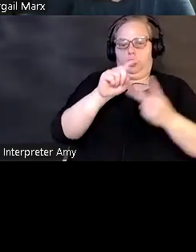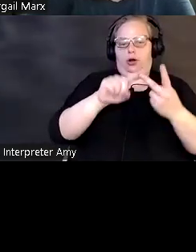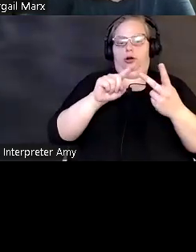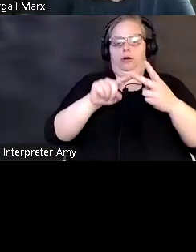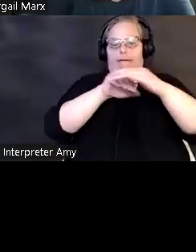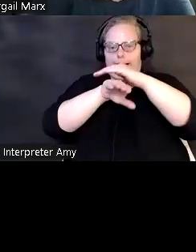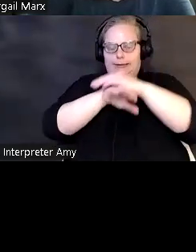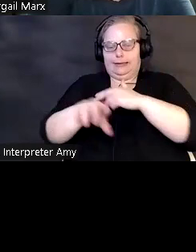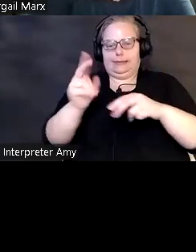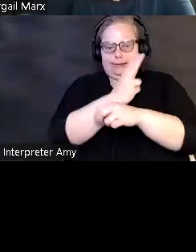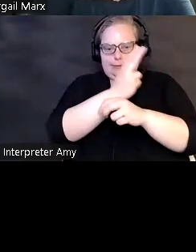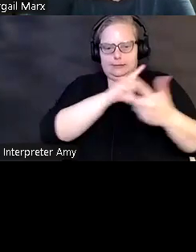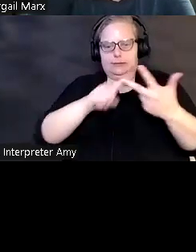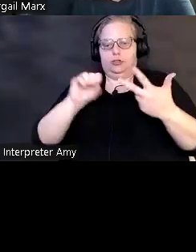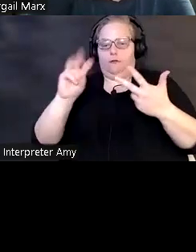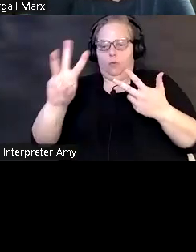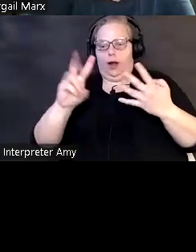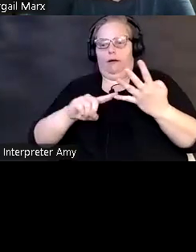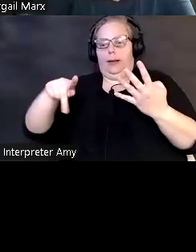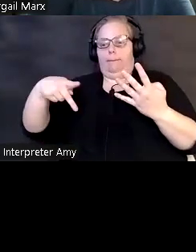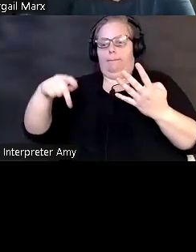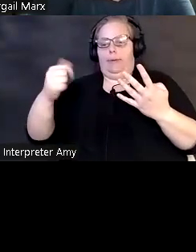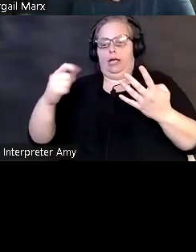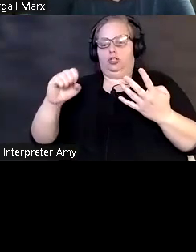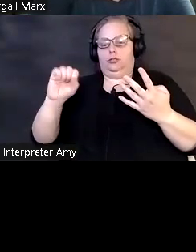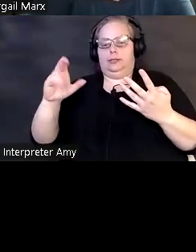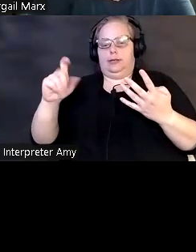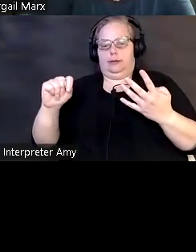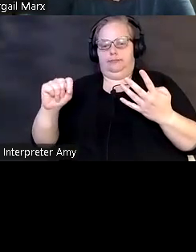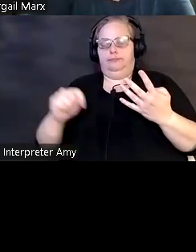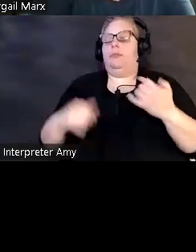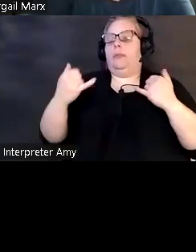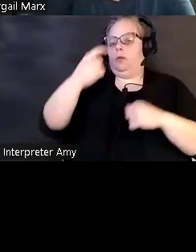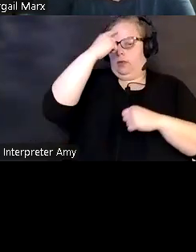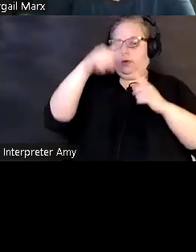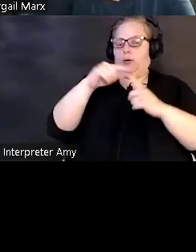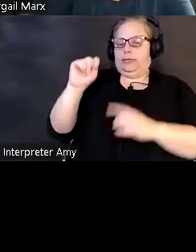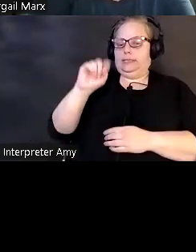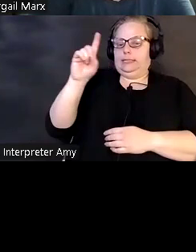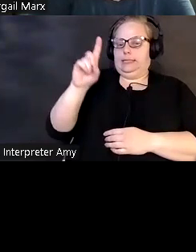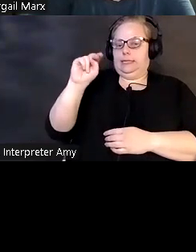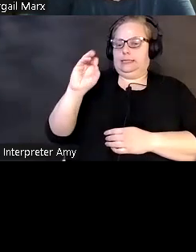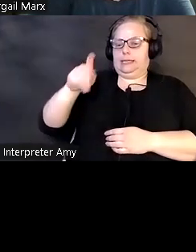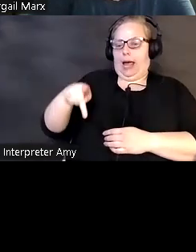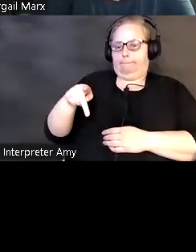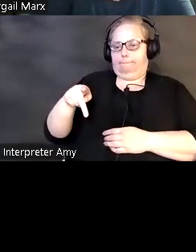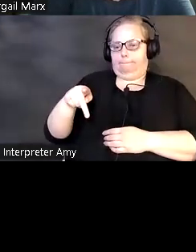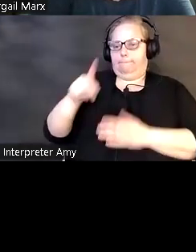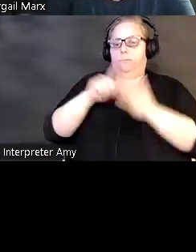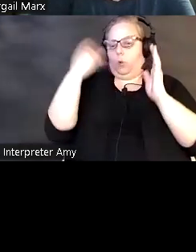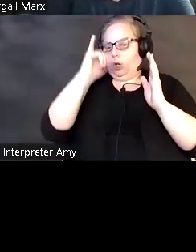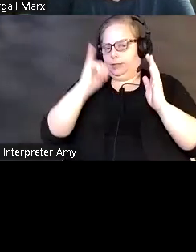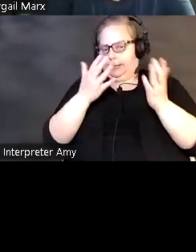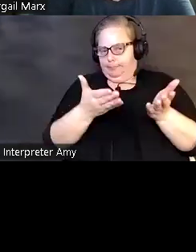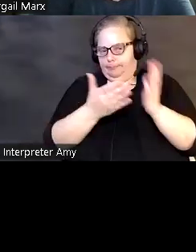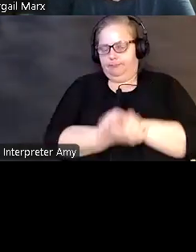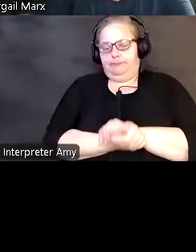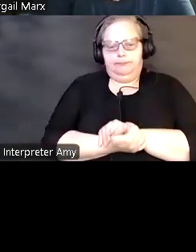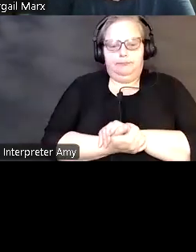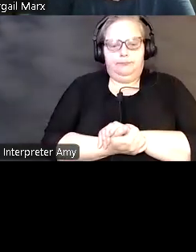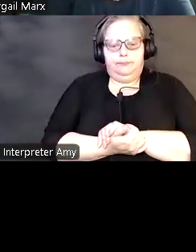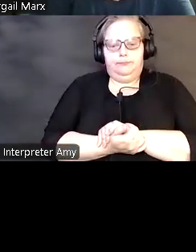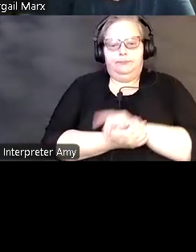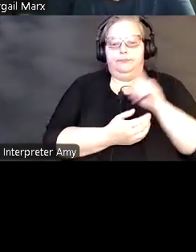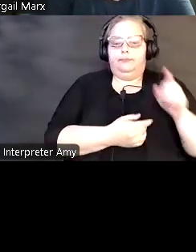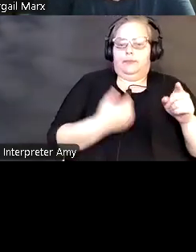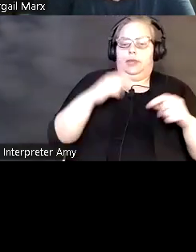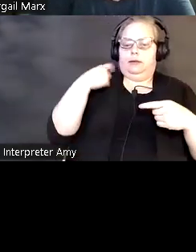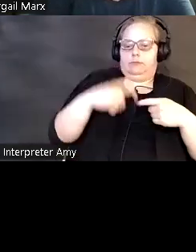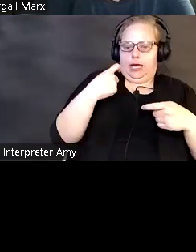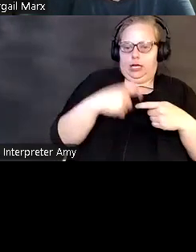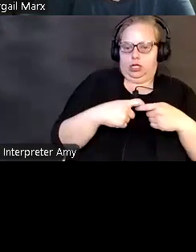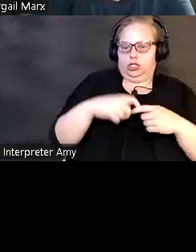So we're thinking about TD Snap. Spanish pages on the upper left,